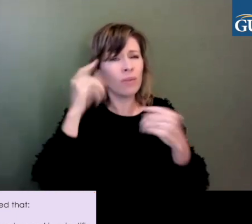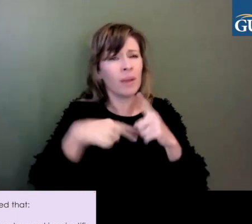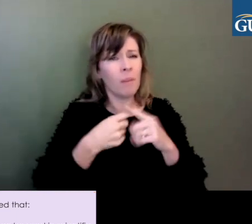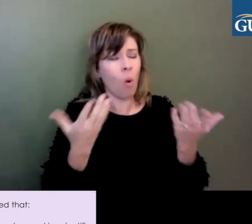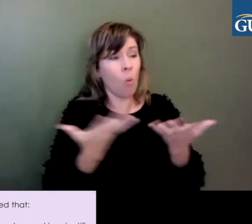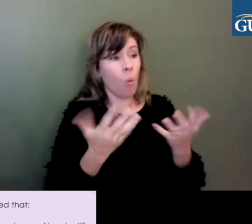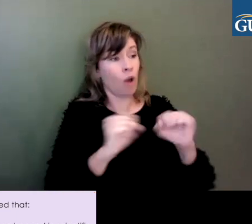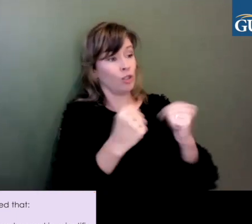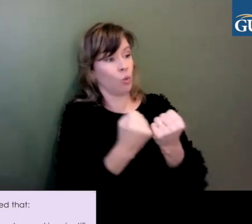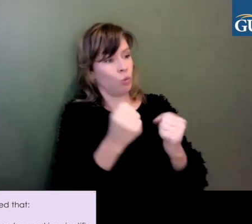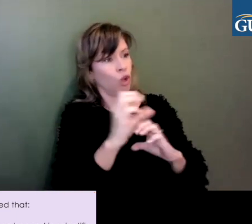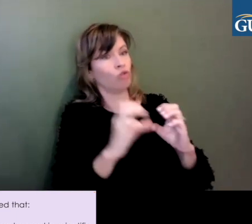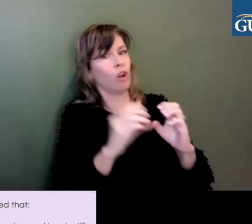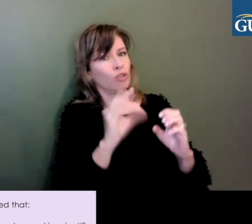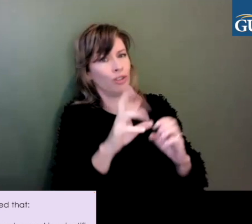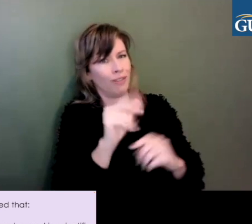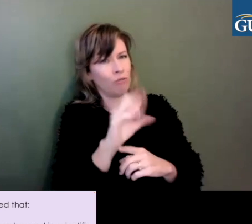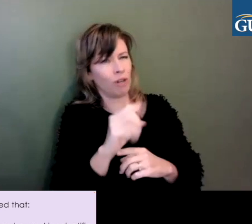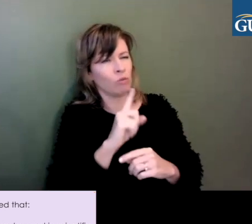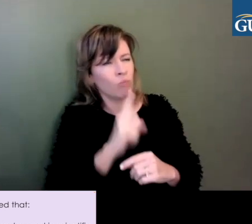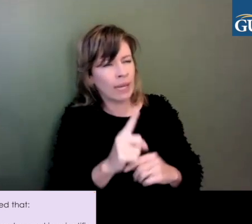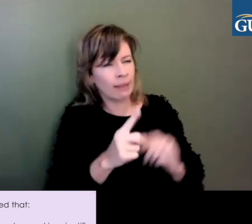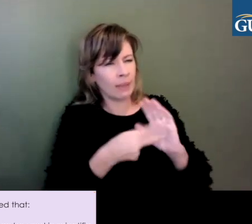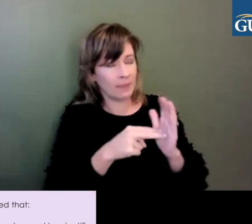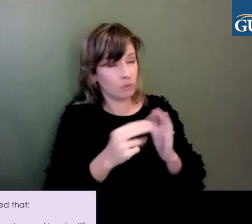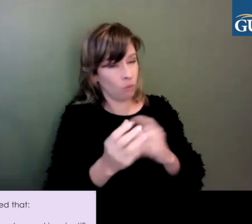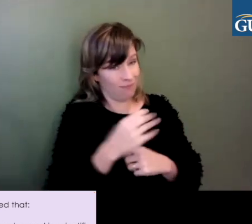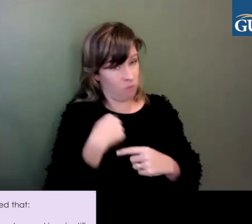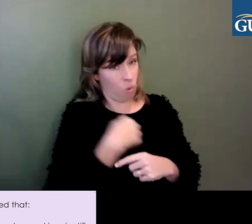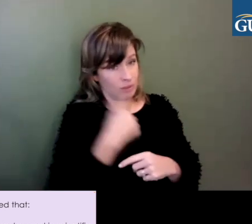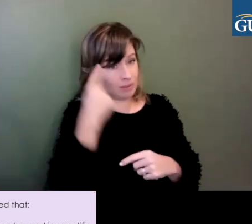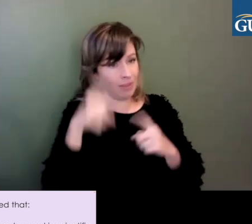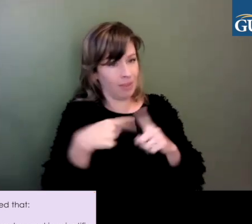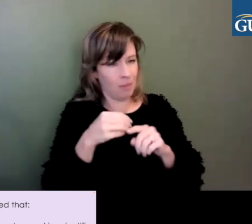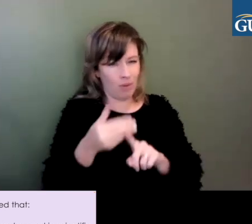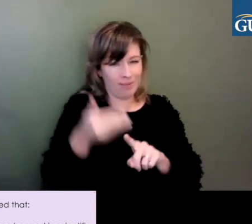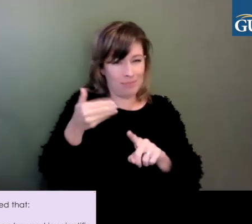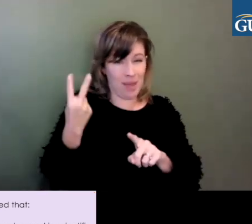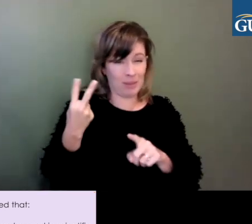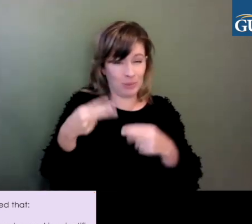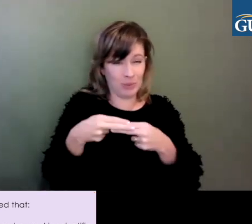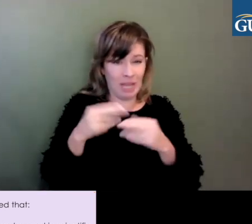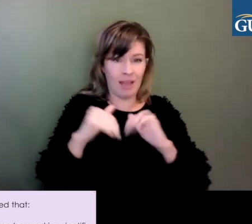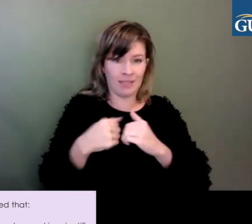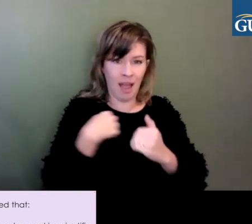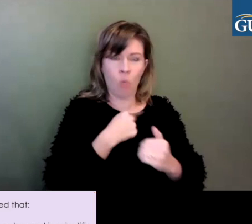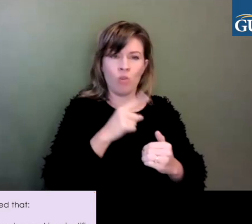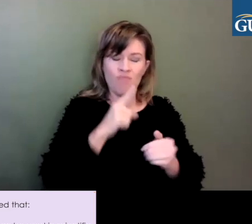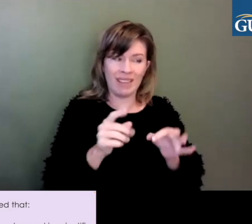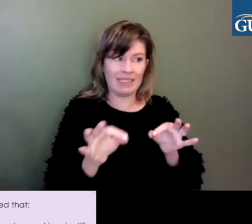was trying to force us to think about in those last two slides about defining race. And then simply calling race